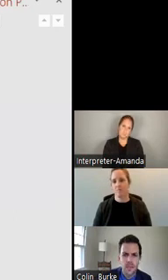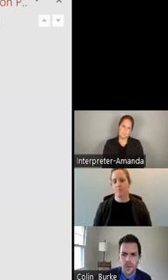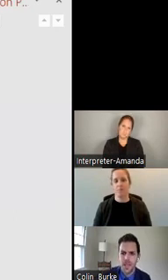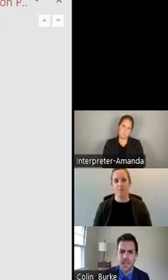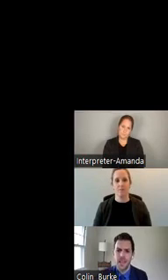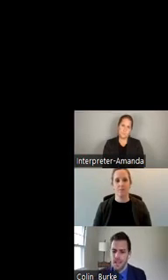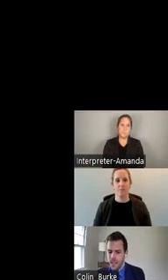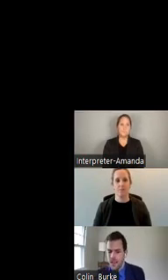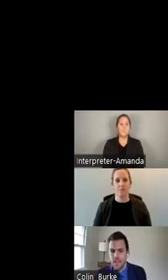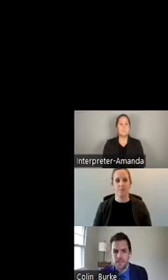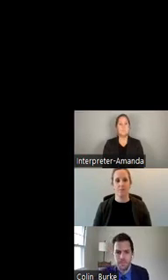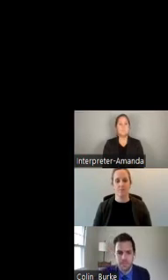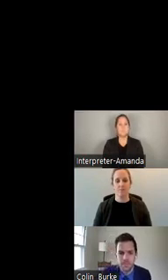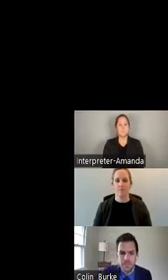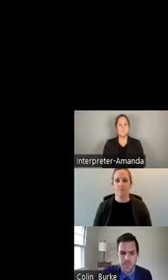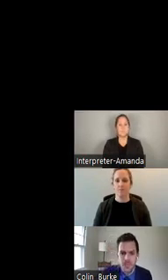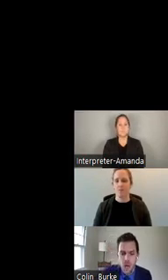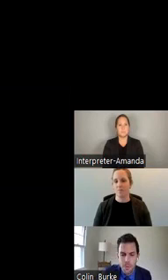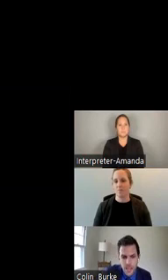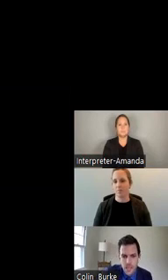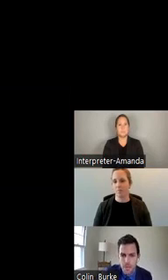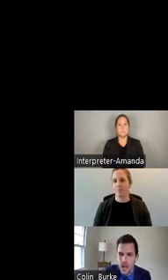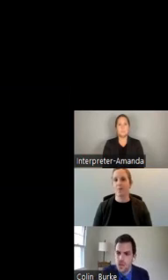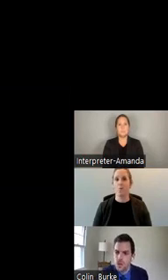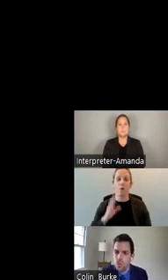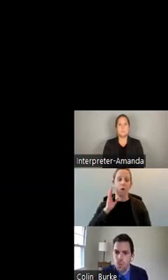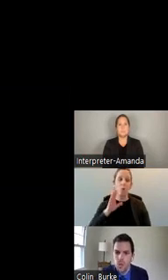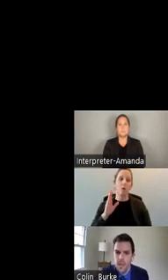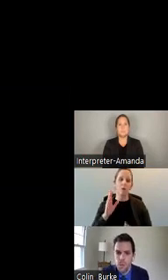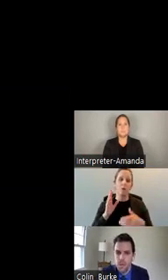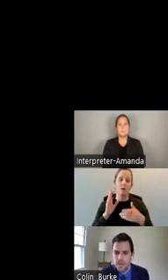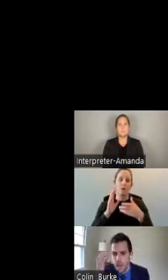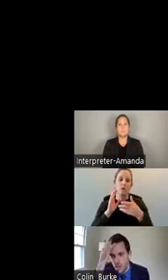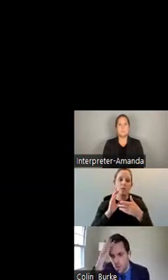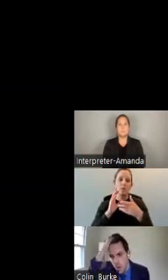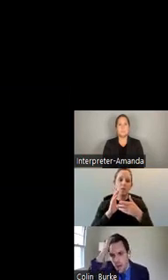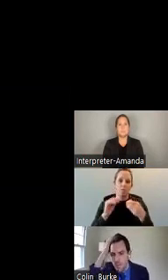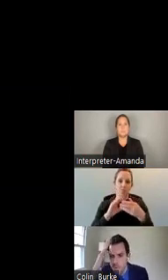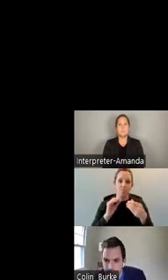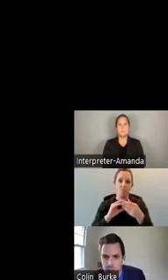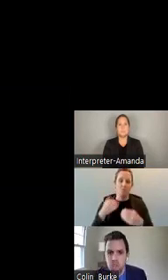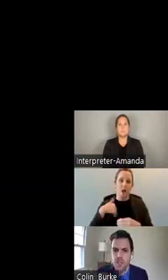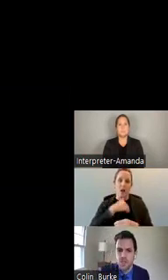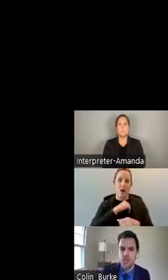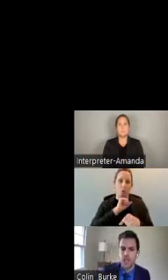okay um so I'll be talking about the work that we've done and specifically with transitional